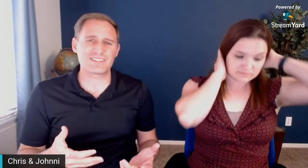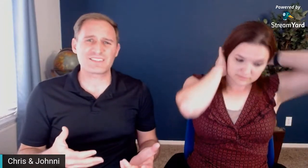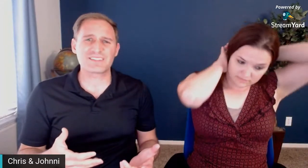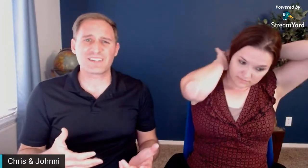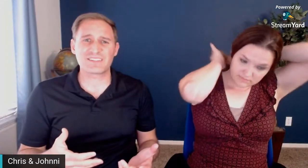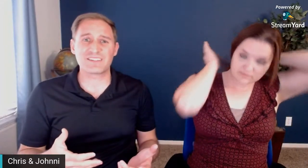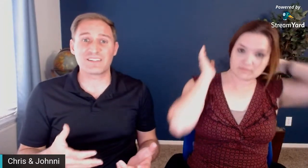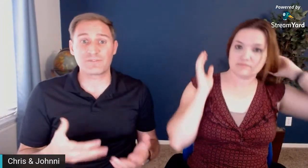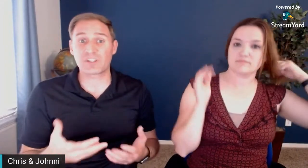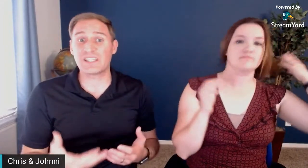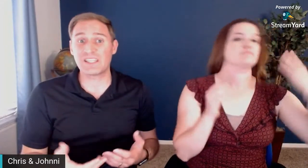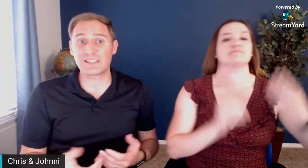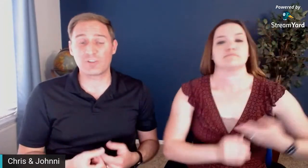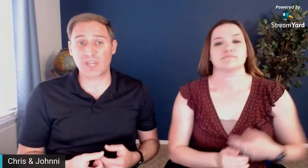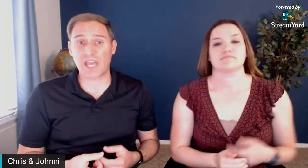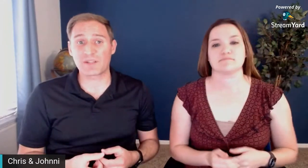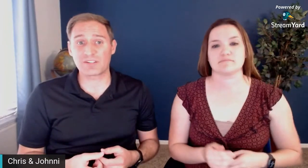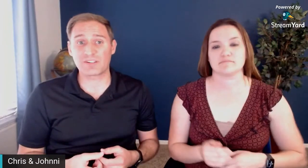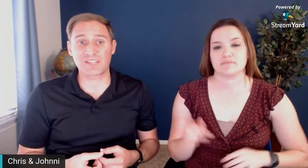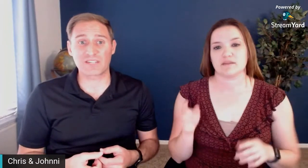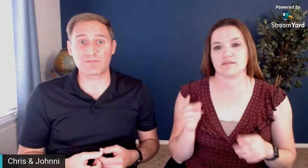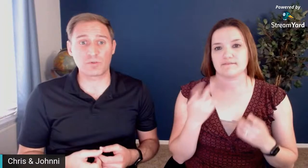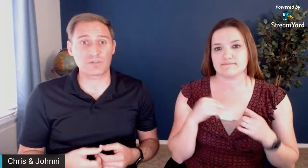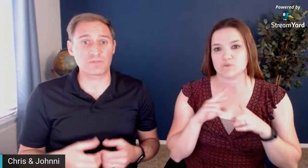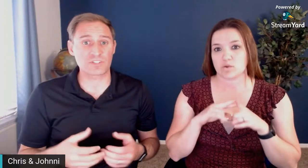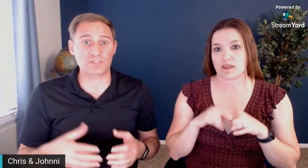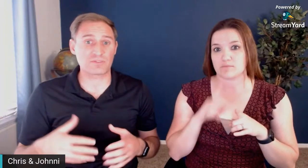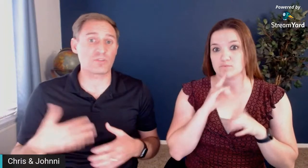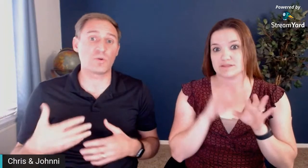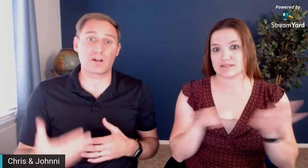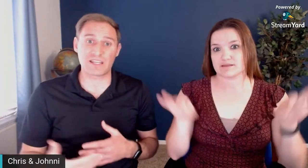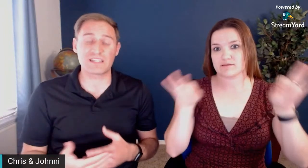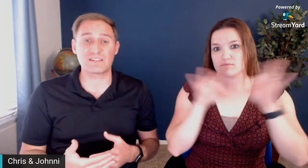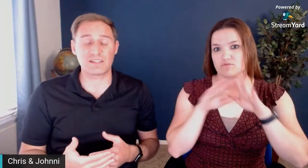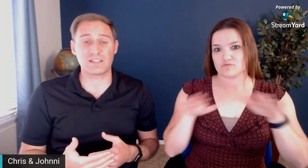just because it for keying vocabulary it's kind of important for children who are in